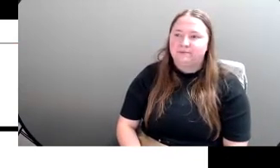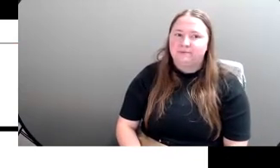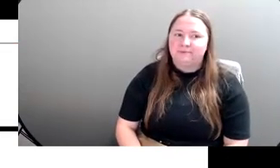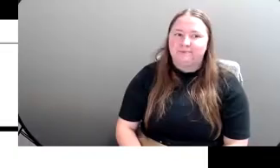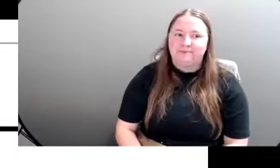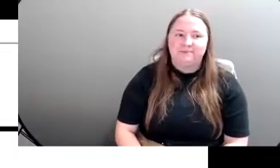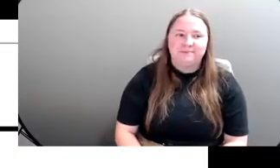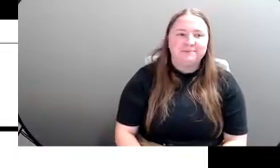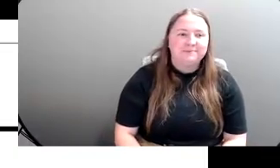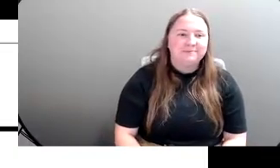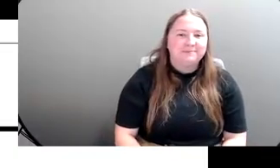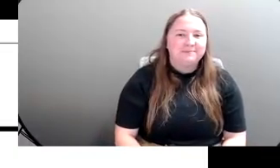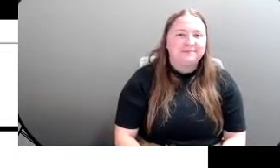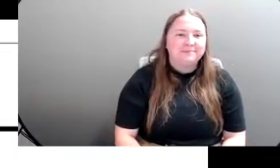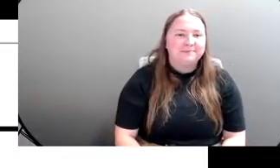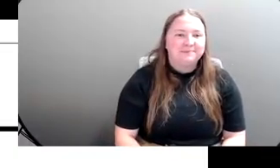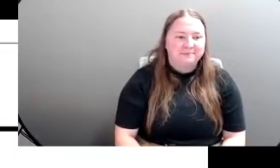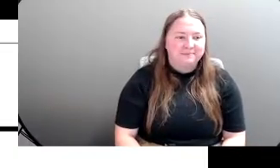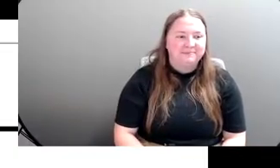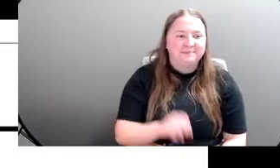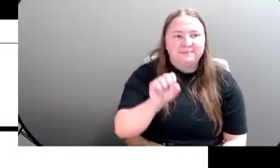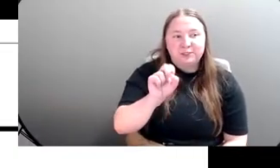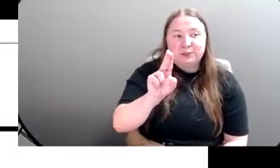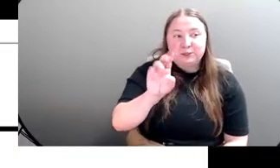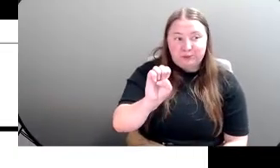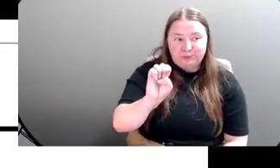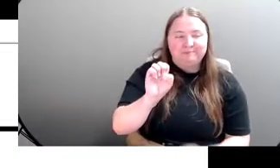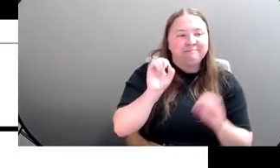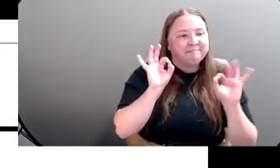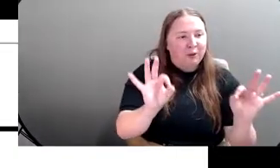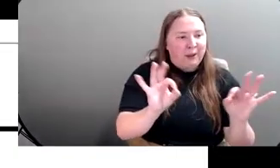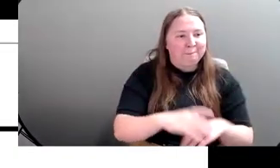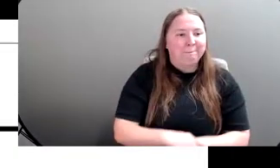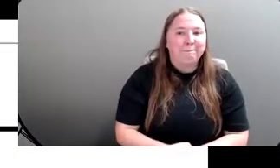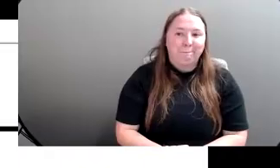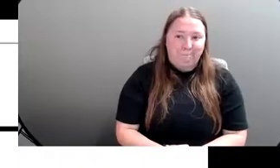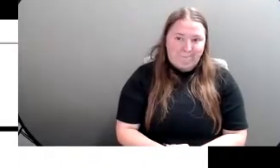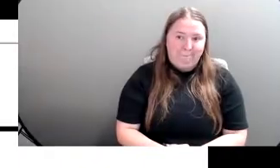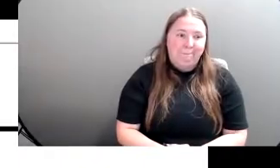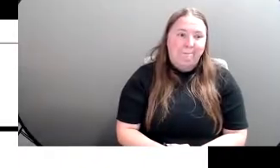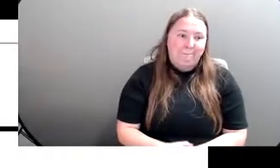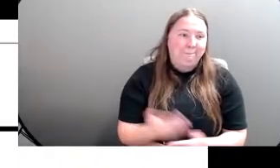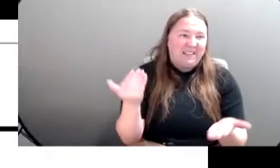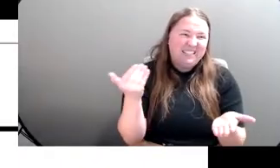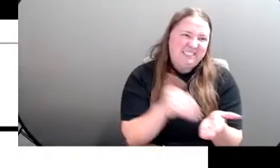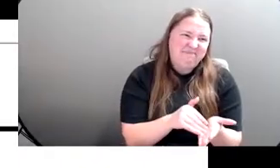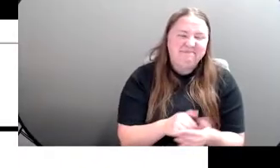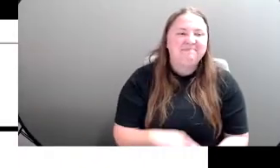Okay. Sue. Yep. All right. Okay. So, again this, you know, for